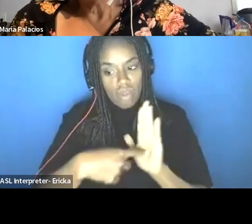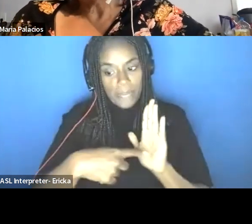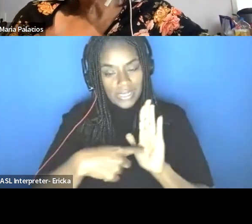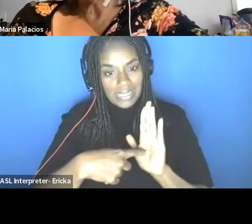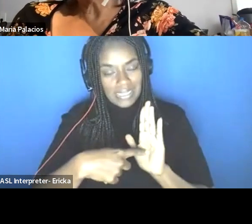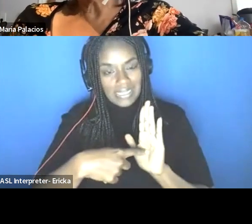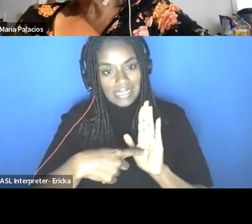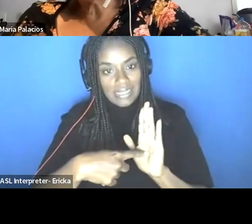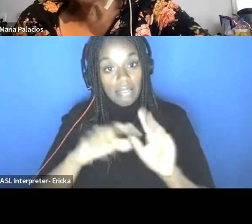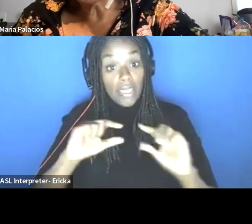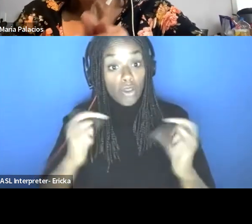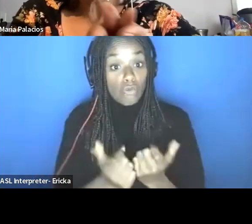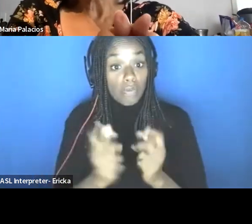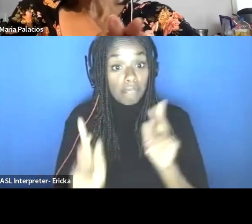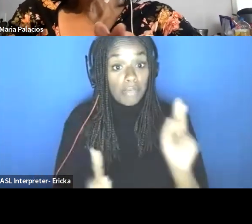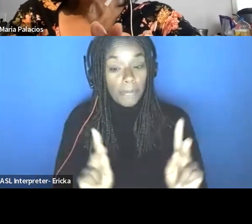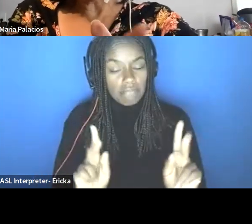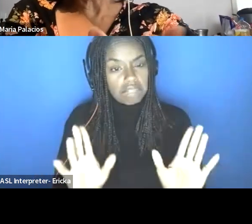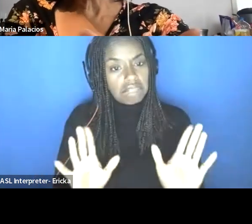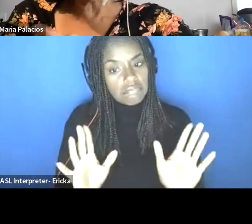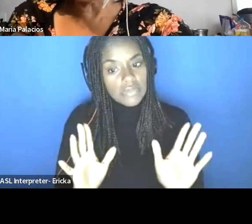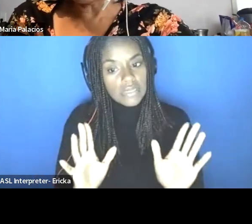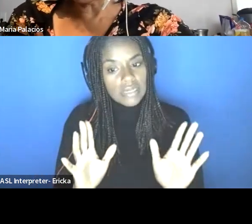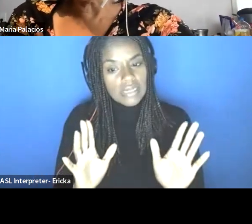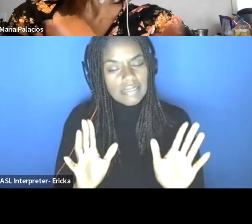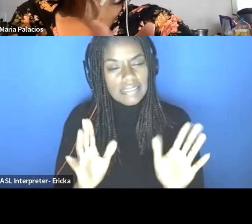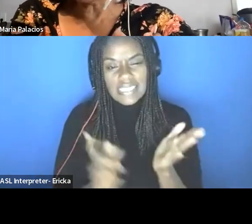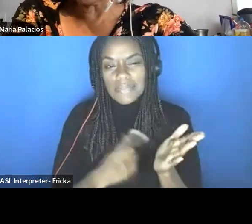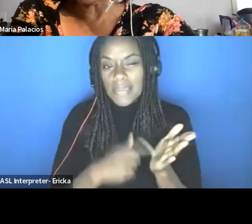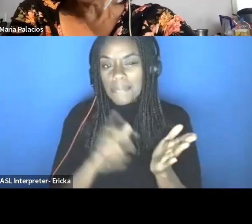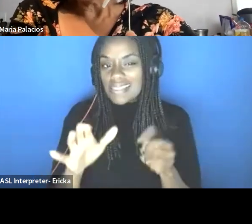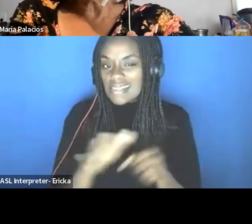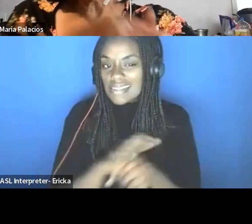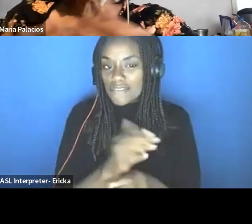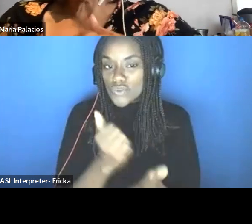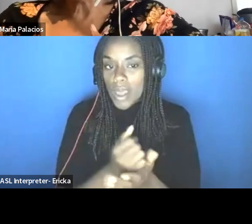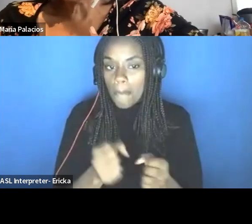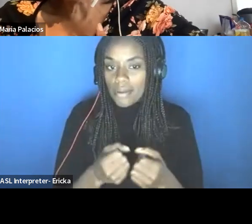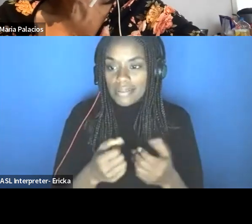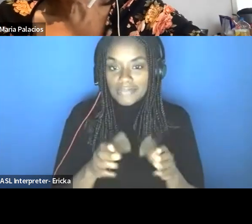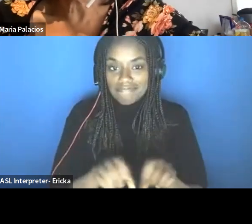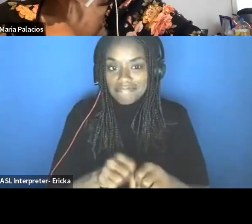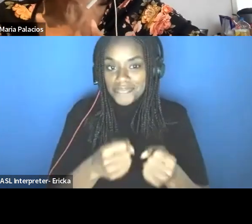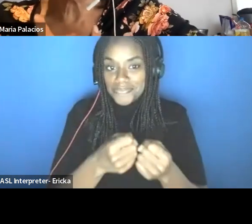Able to understand even without words.